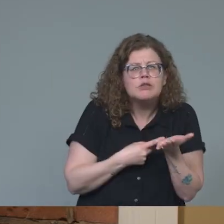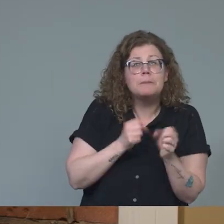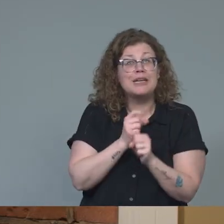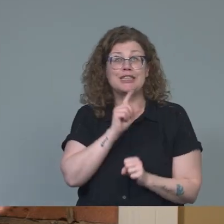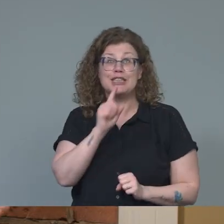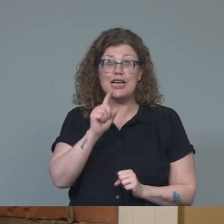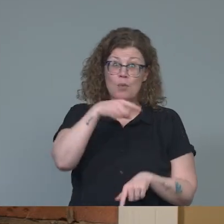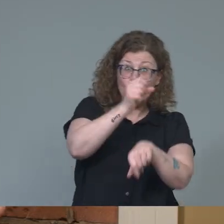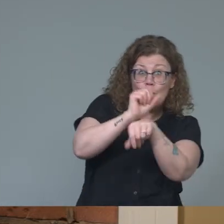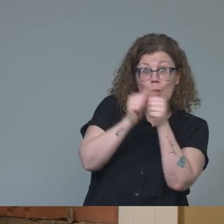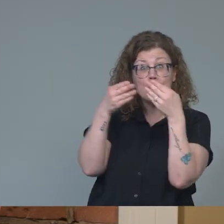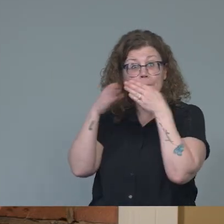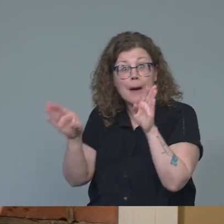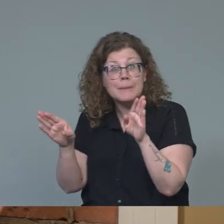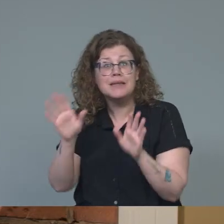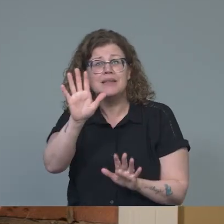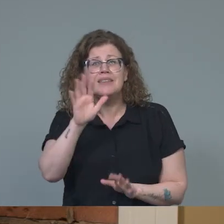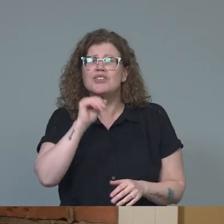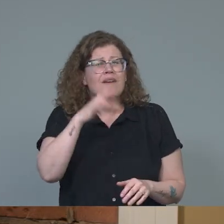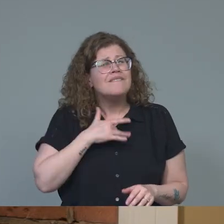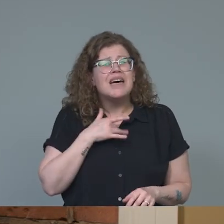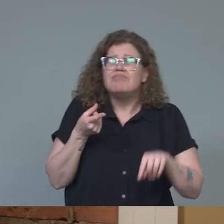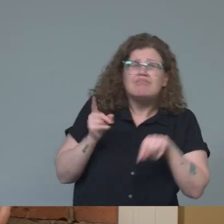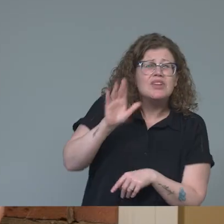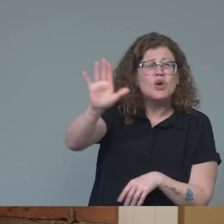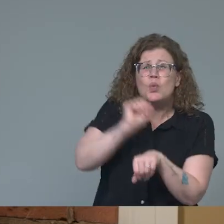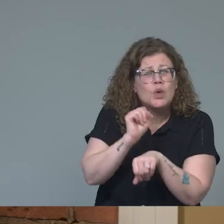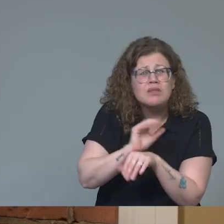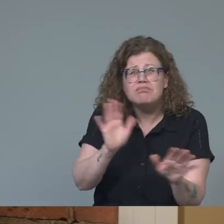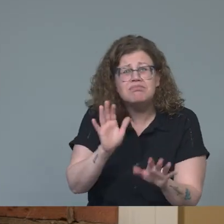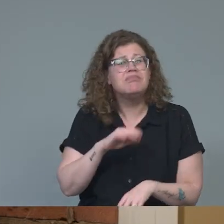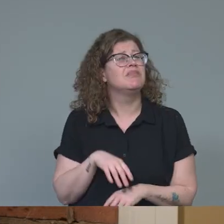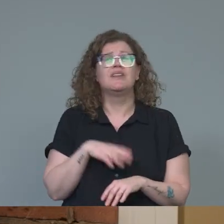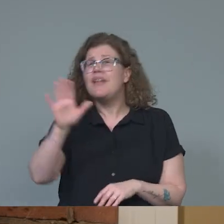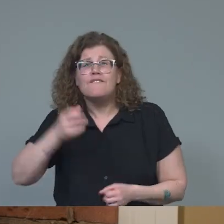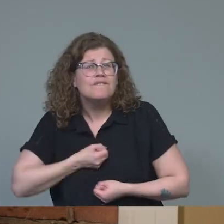pulled away from your own vision as an artist by trying to meet the needs of the community.